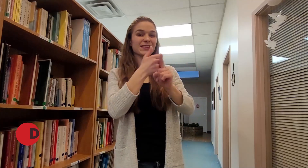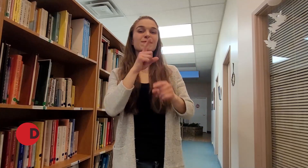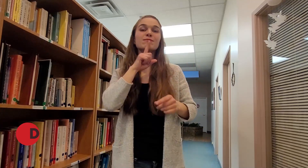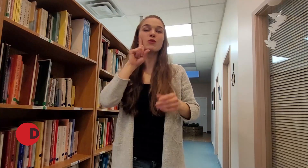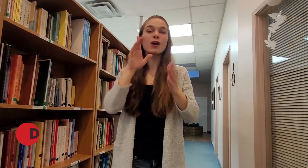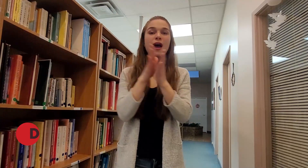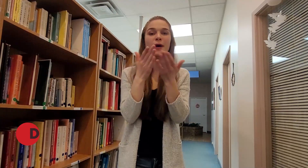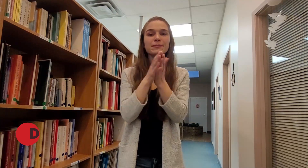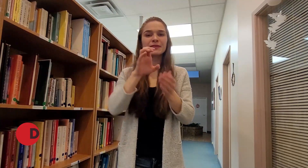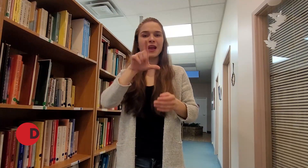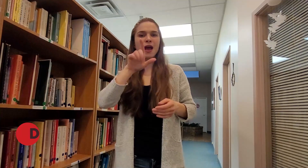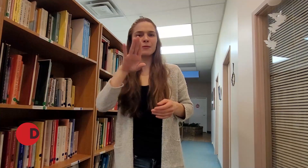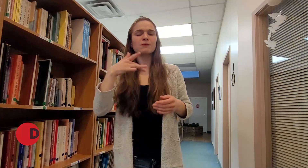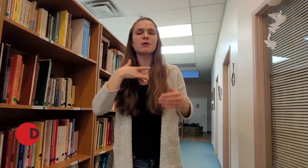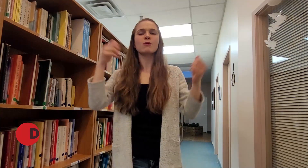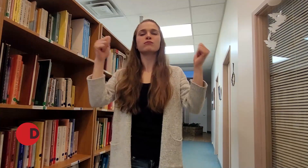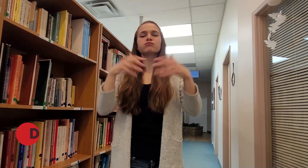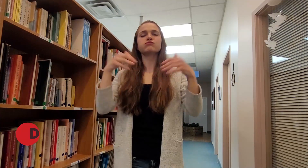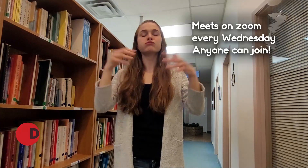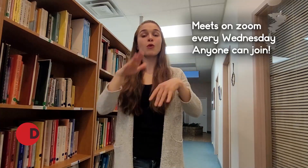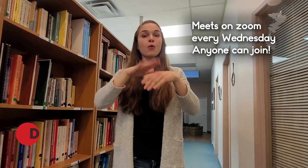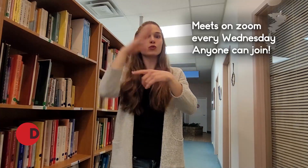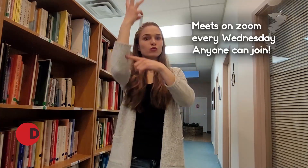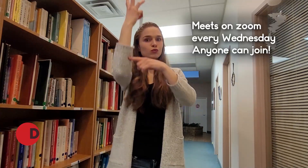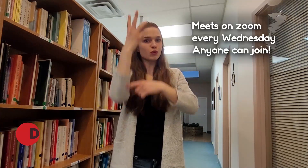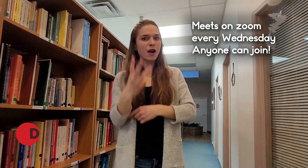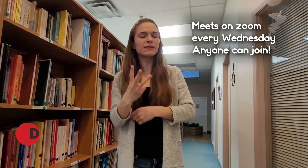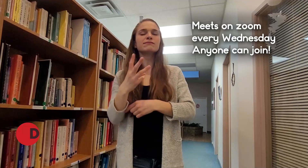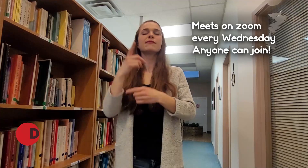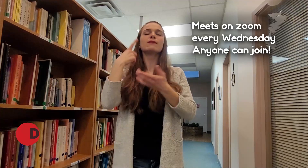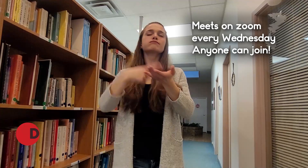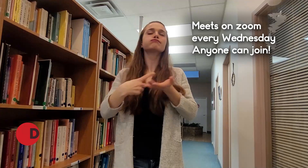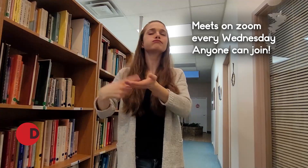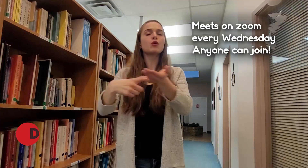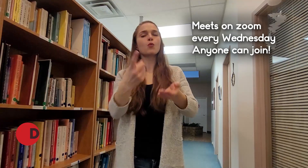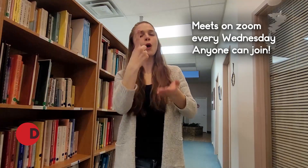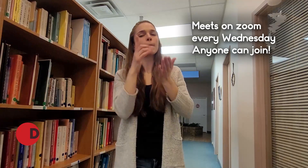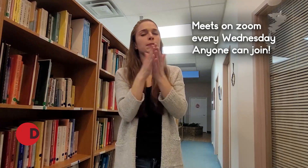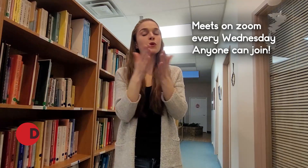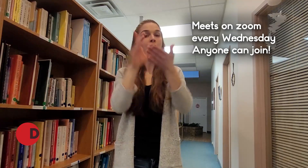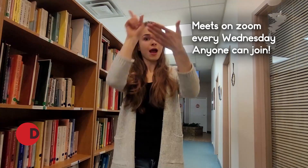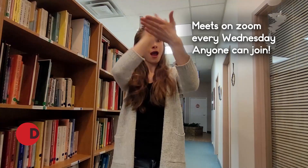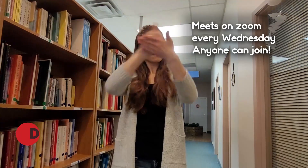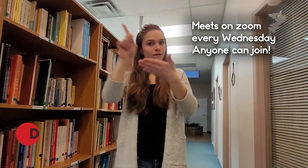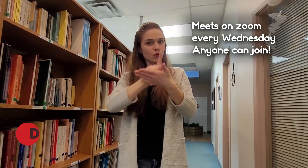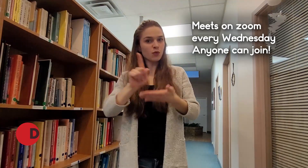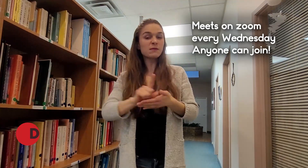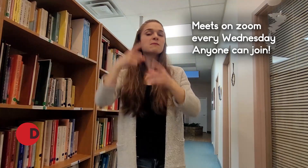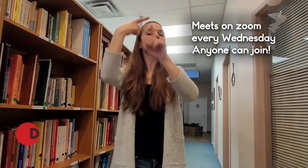[Nicole]: The Deaf Book Club meets every Wednesday and reviews one book during the month,